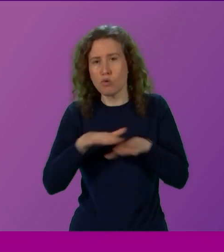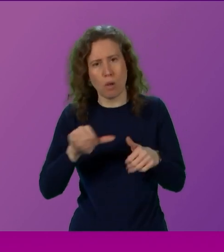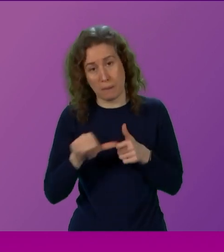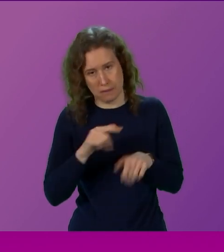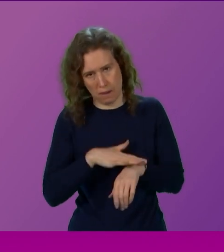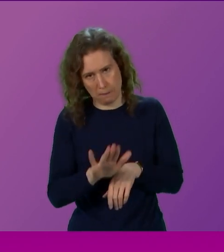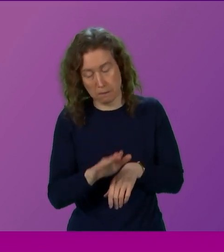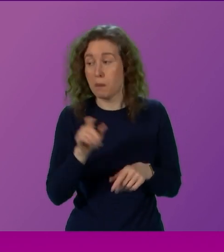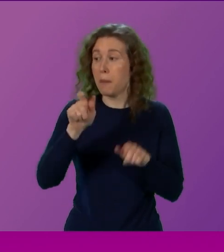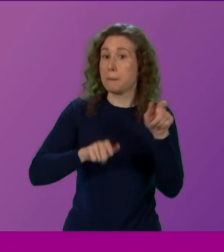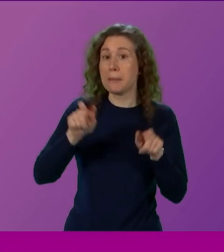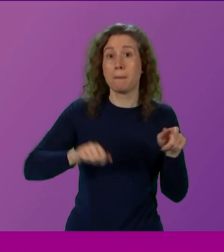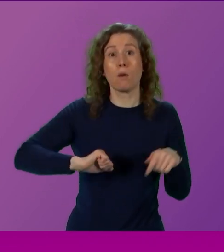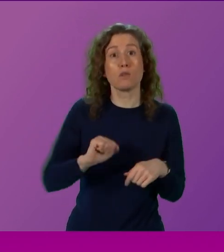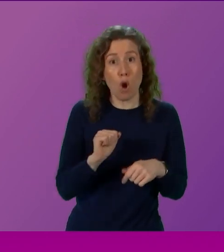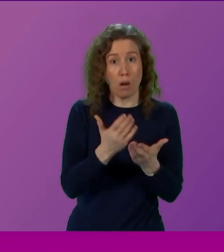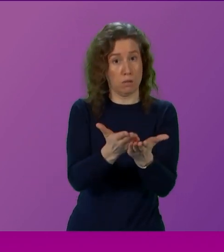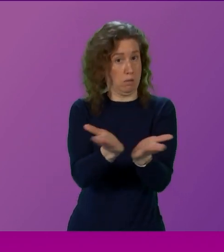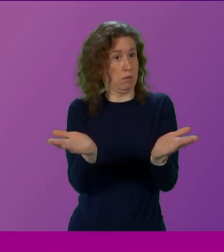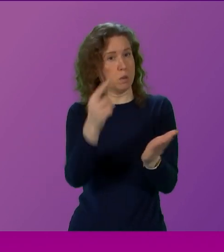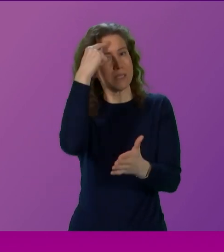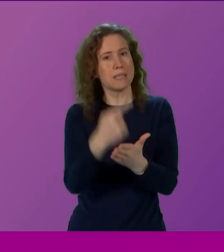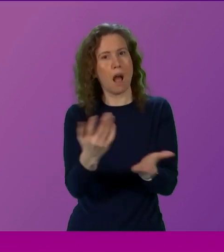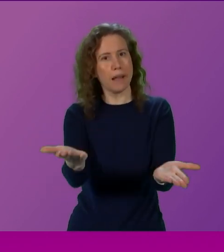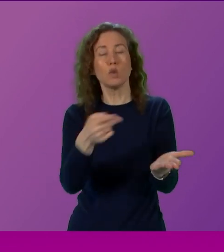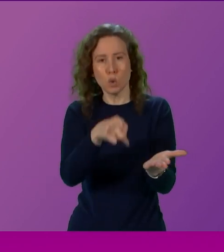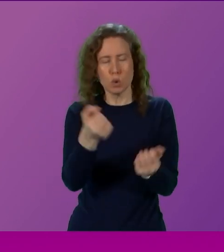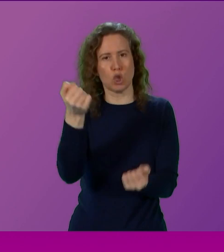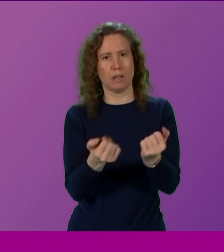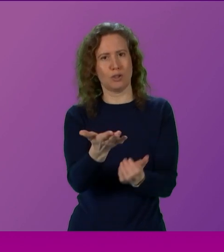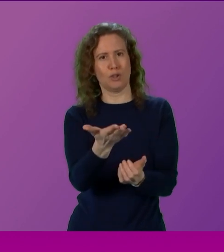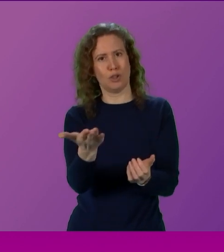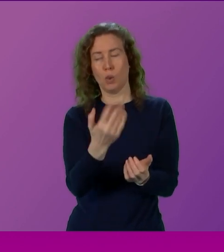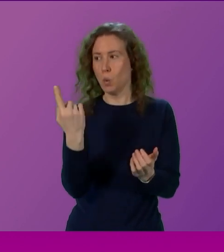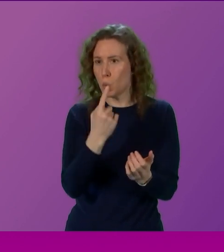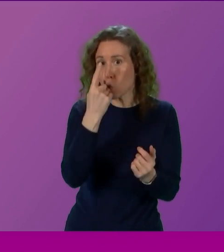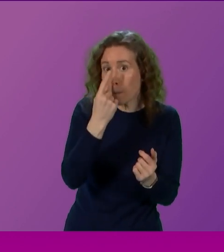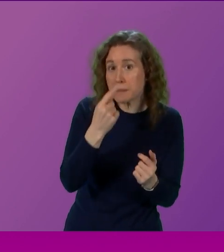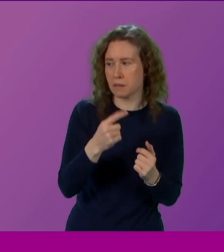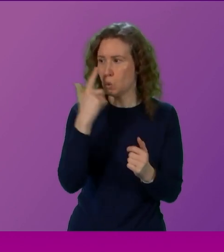the people of Scotland are the ultimate arbiters of who is competent, who is doing the job well